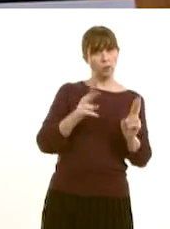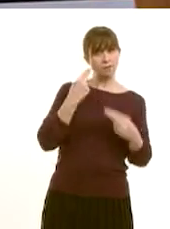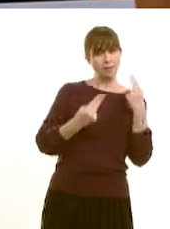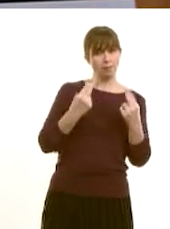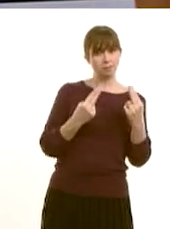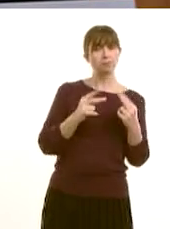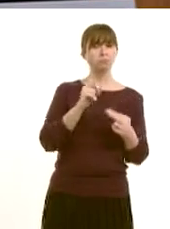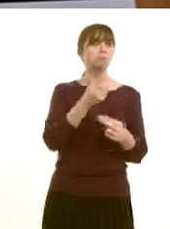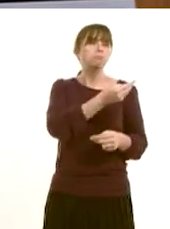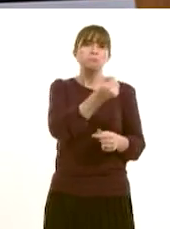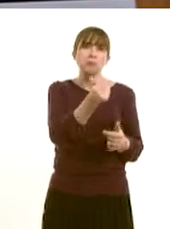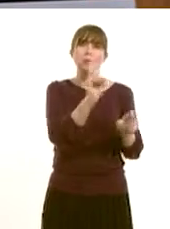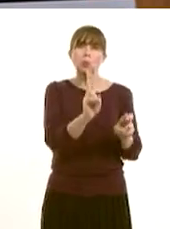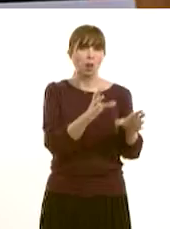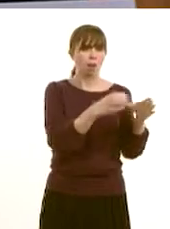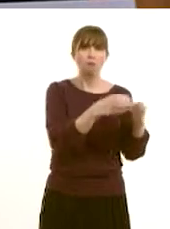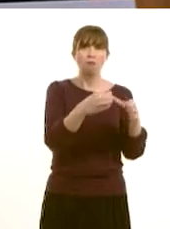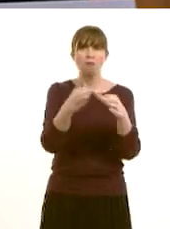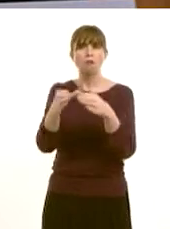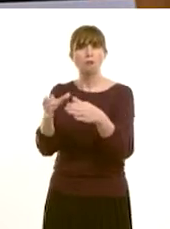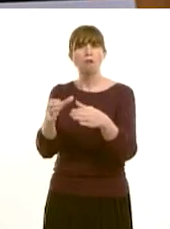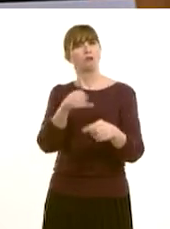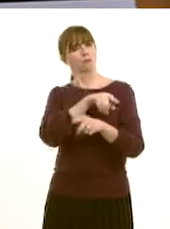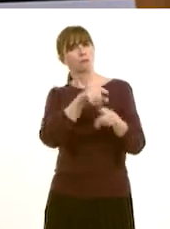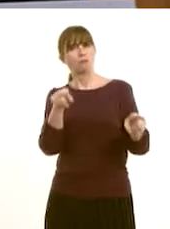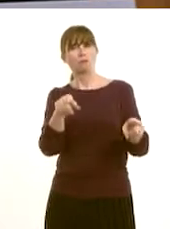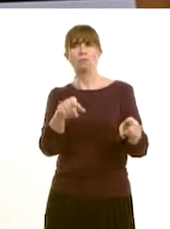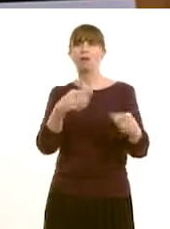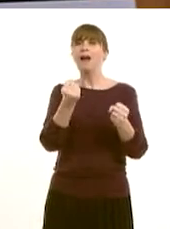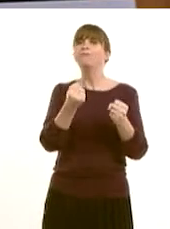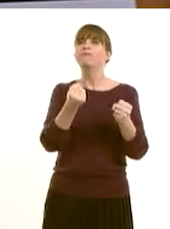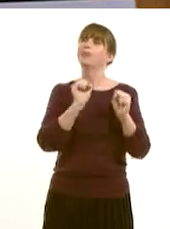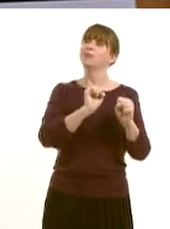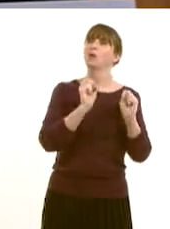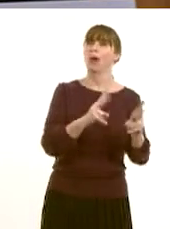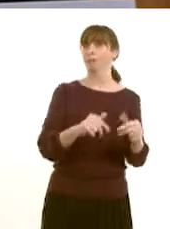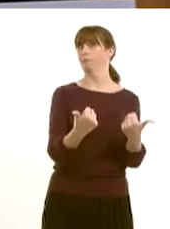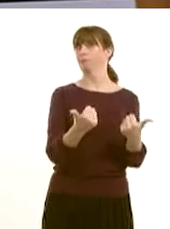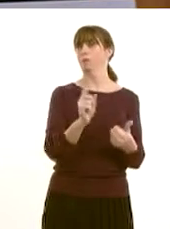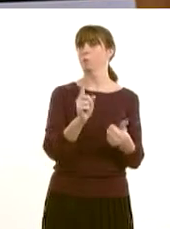I know there are some schools in Wales who have pioneered plastic cards that are pre-loaded